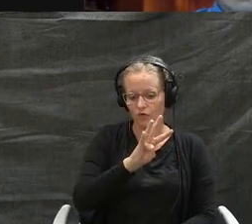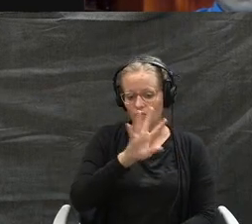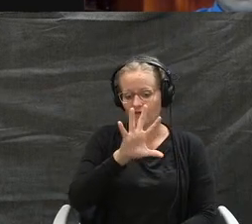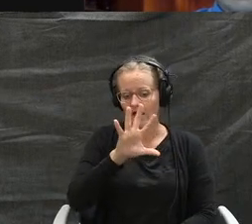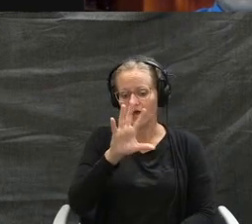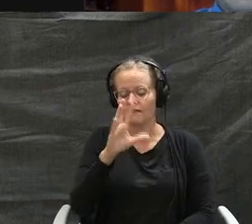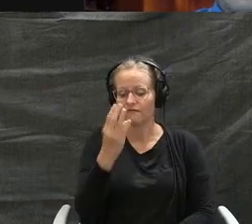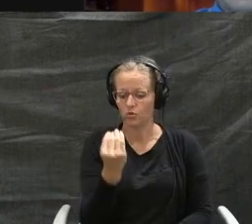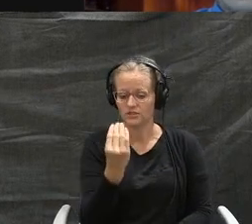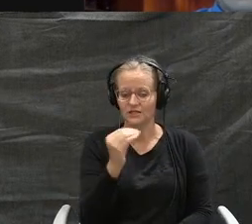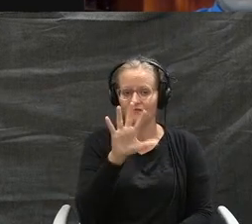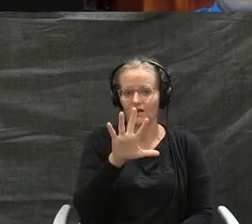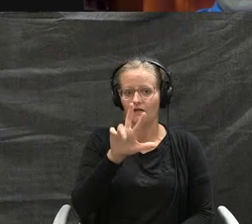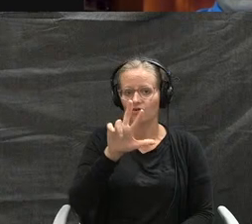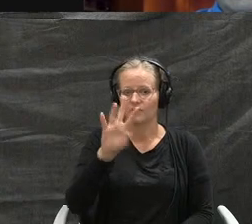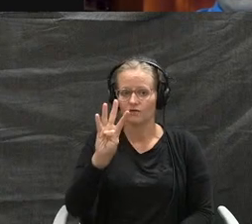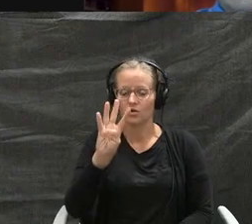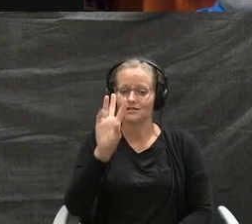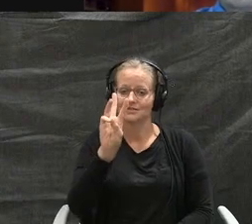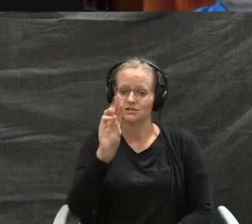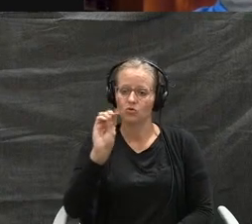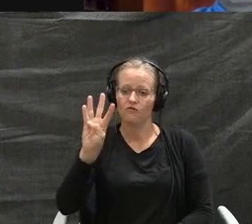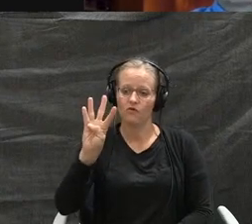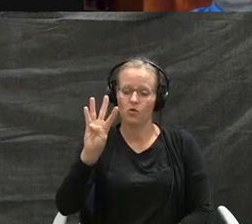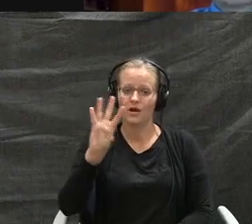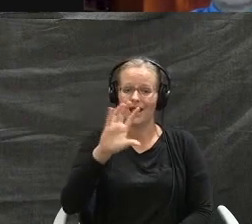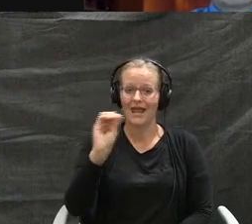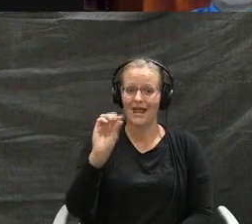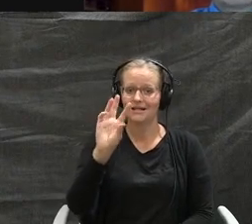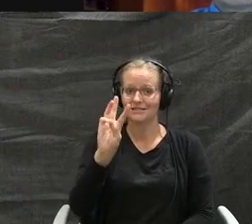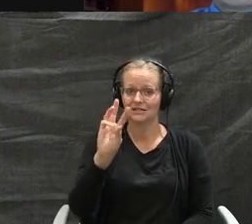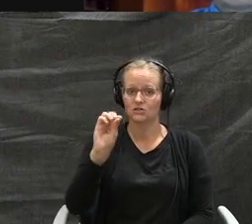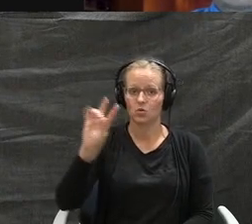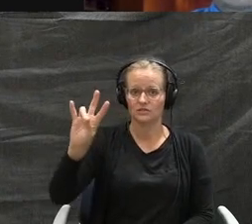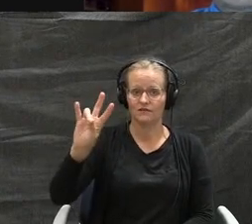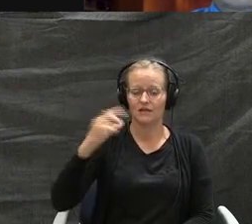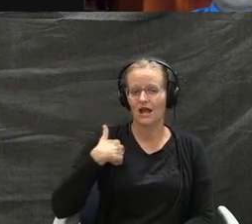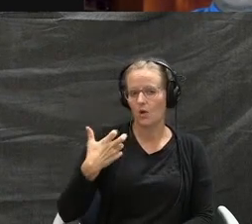and I just want to briefly for the benefit of people watching